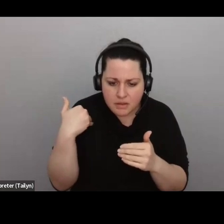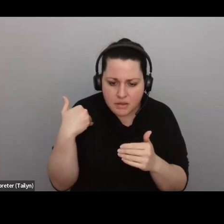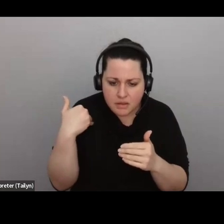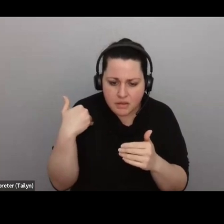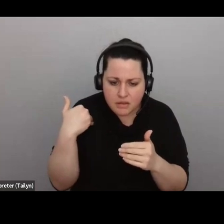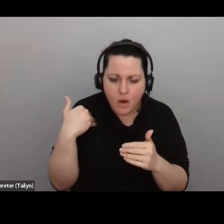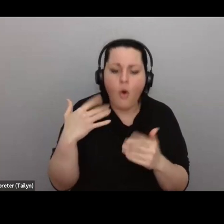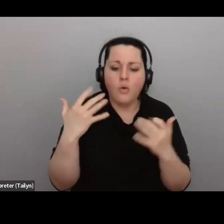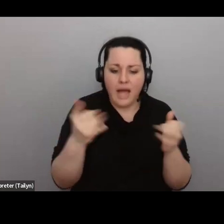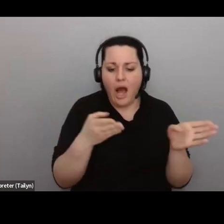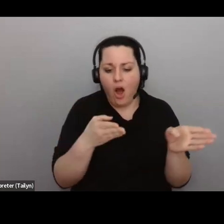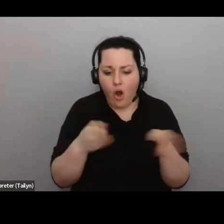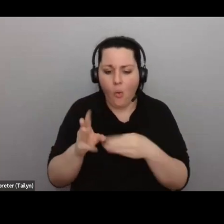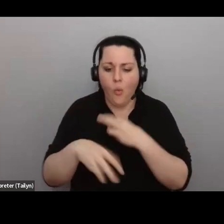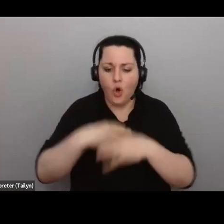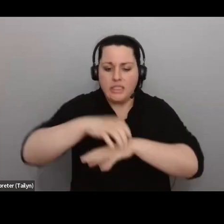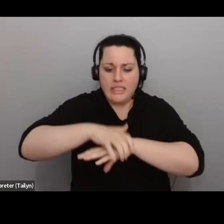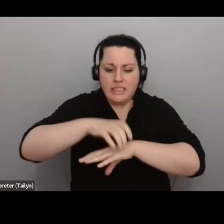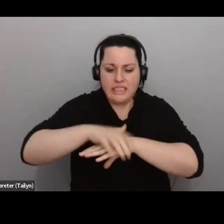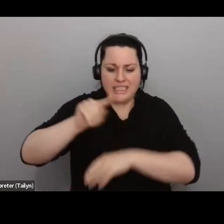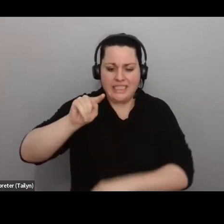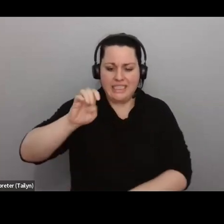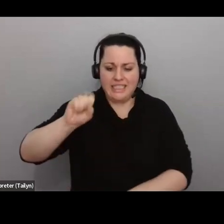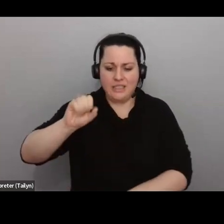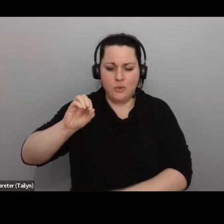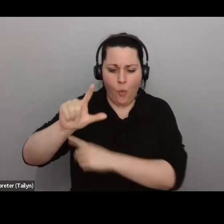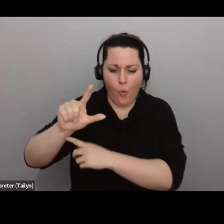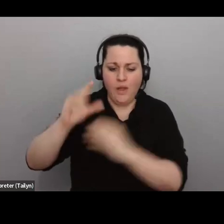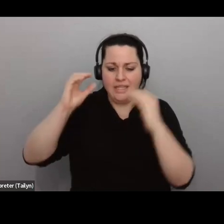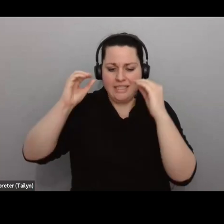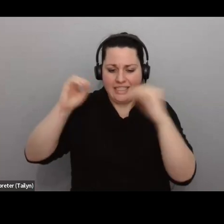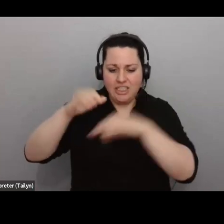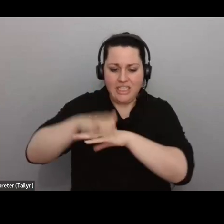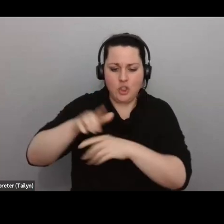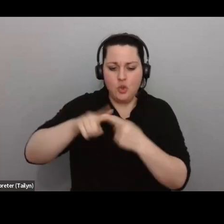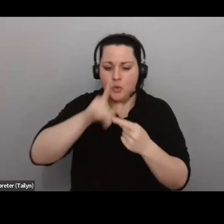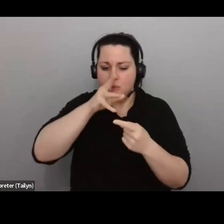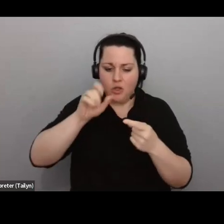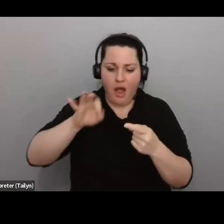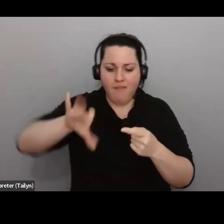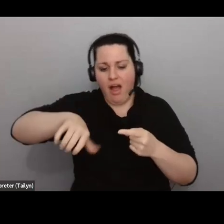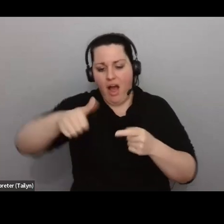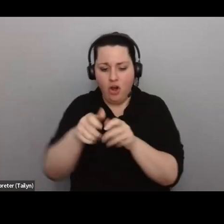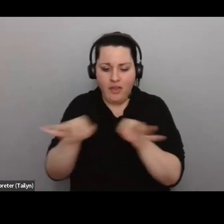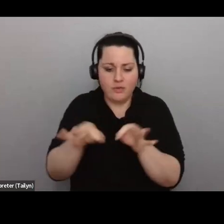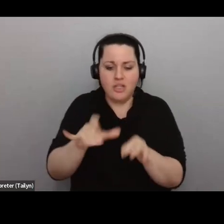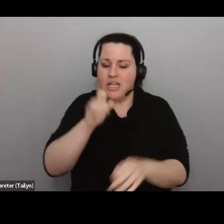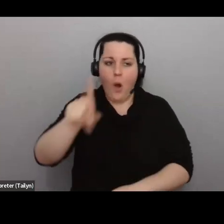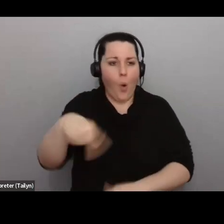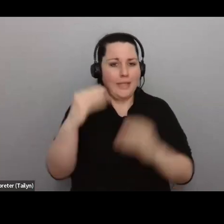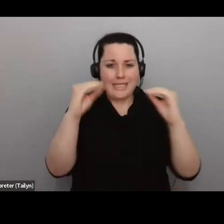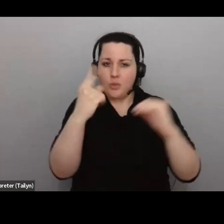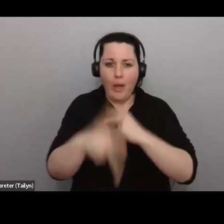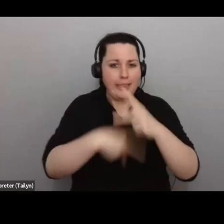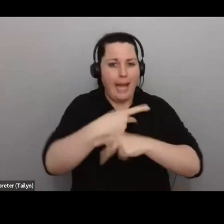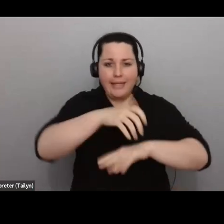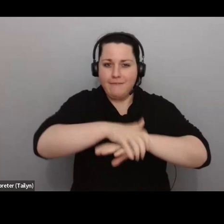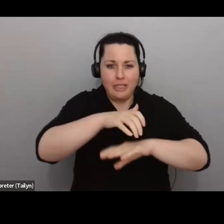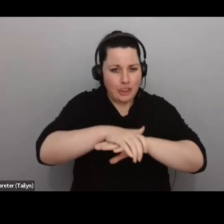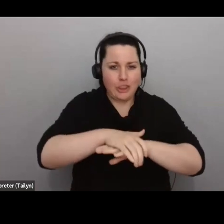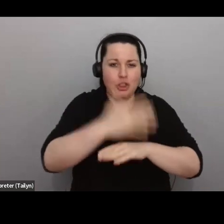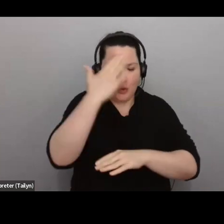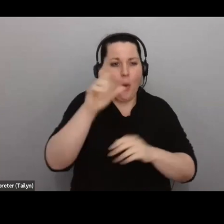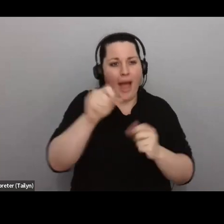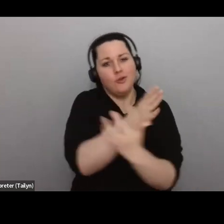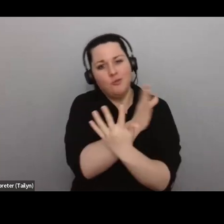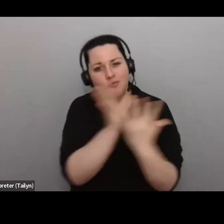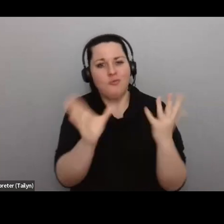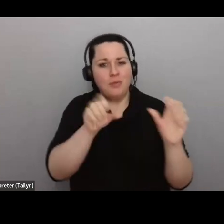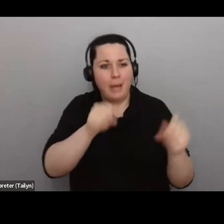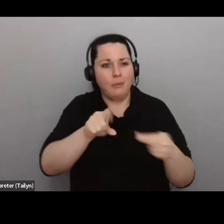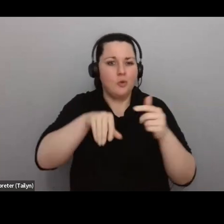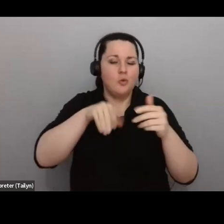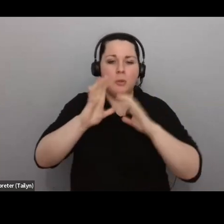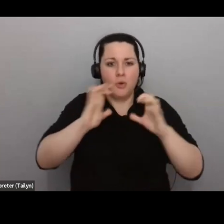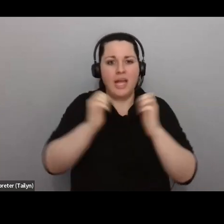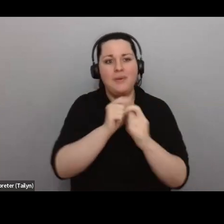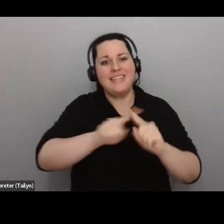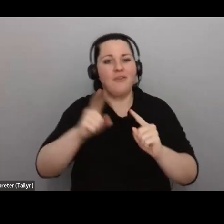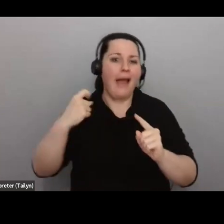Ayelen Costa: and TESL (teaching English to speakers of other languages). We have to be mindful not to teach one variety only, so that learners are ready to communicate across a range of varieties, accents, etc. Yeah. Great example.